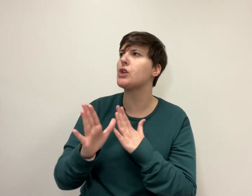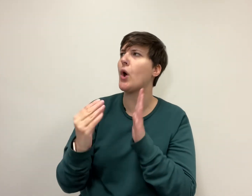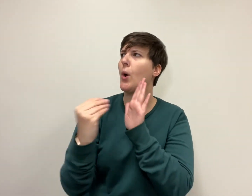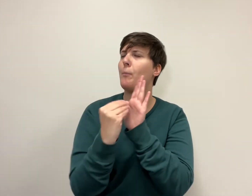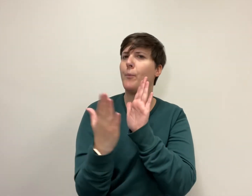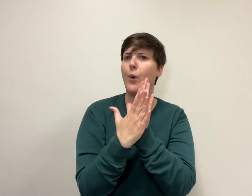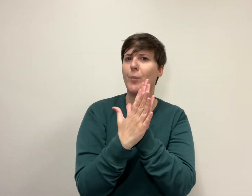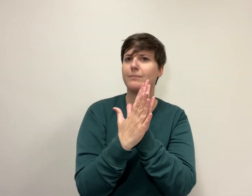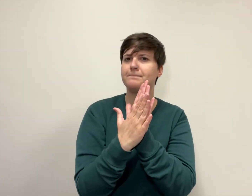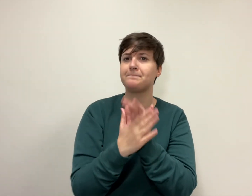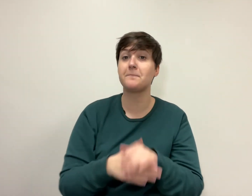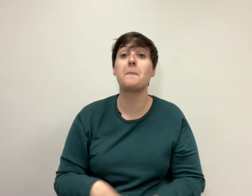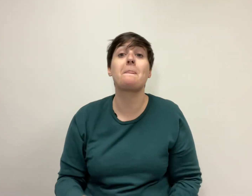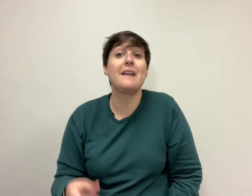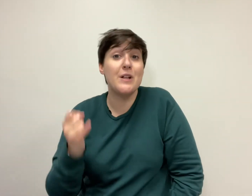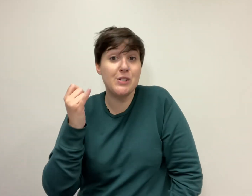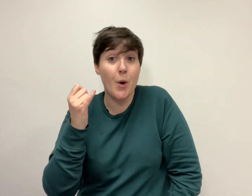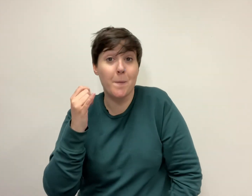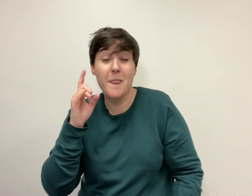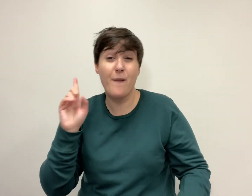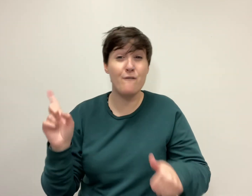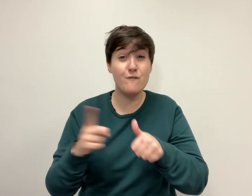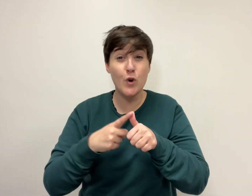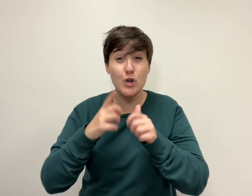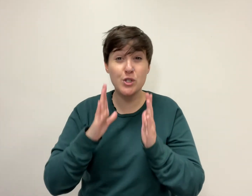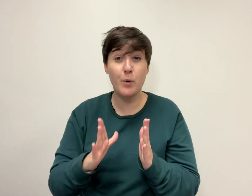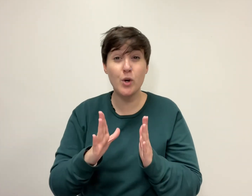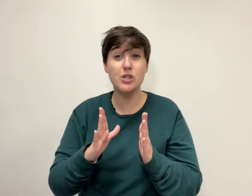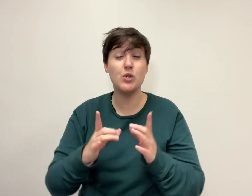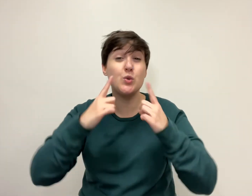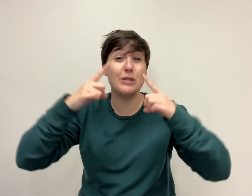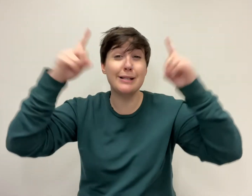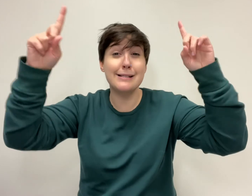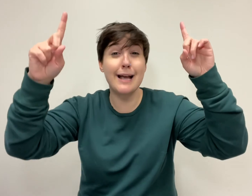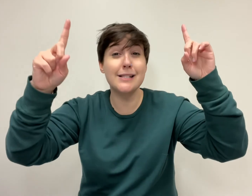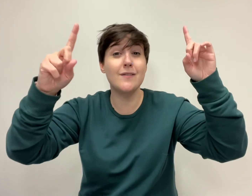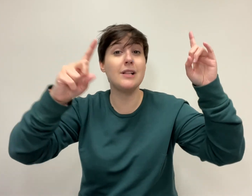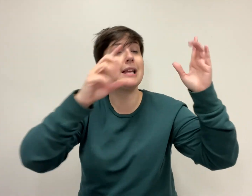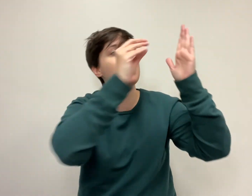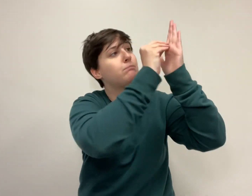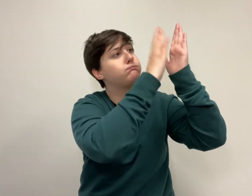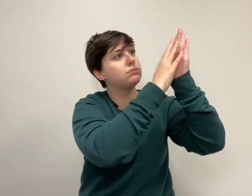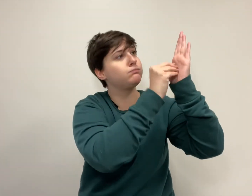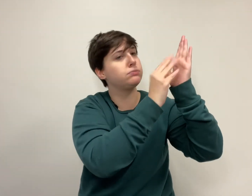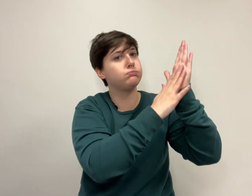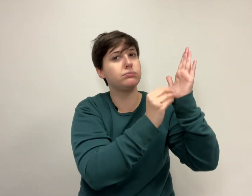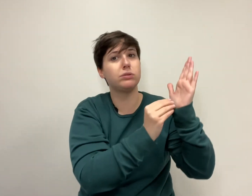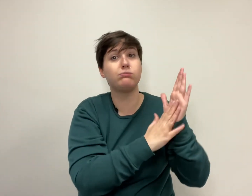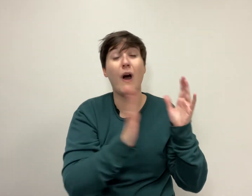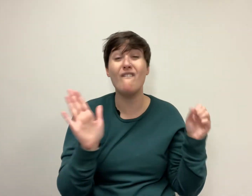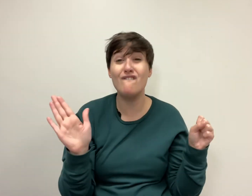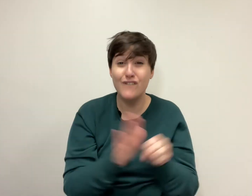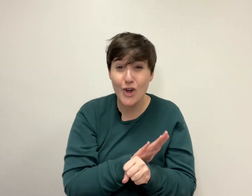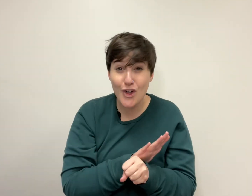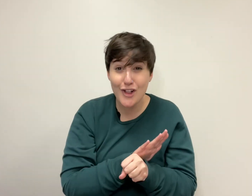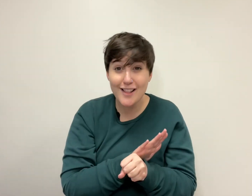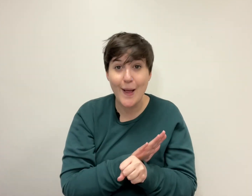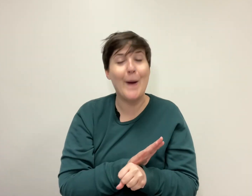to look at Deaf Influencers and play Bingo. The first person to fill out their whole paper